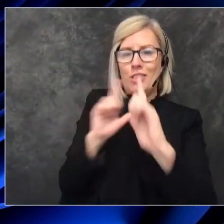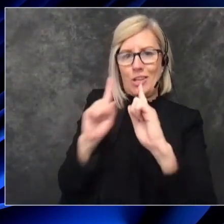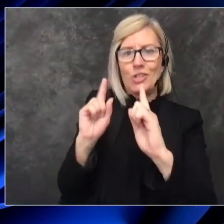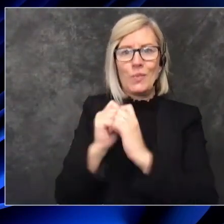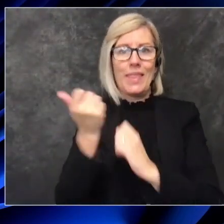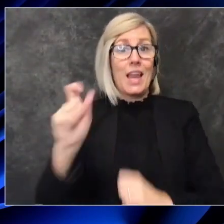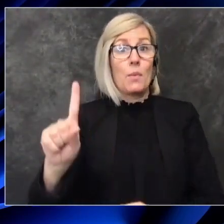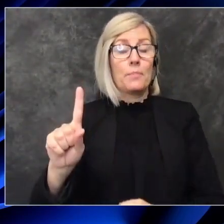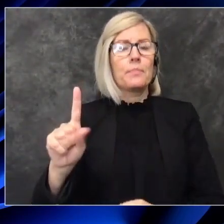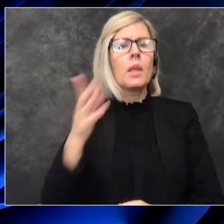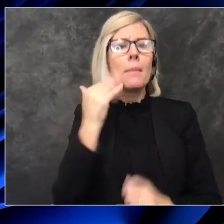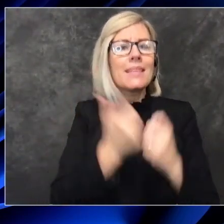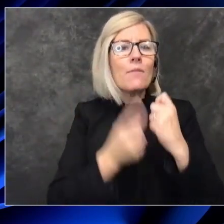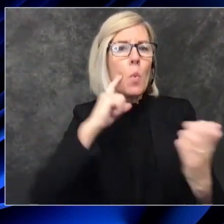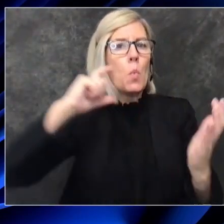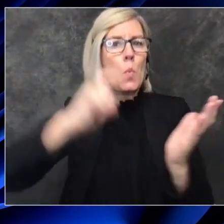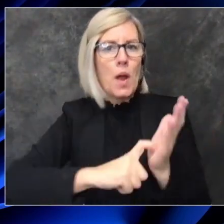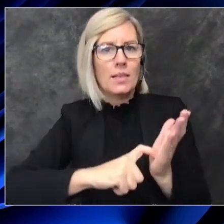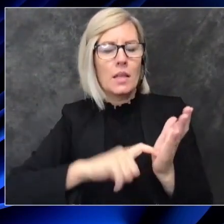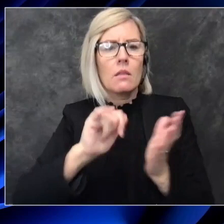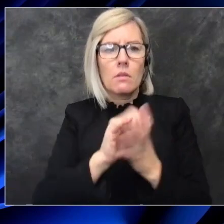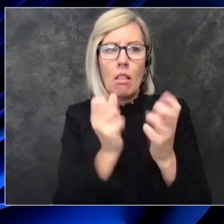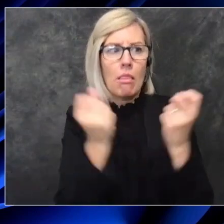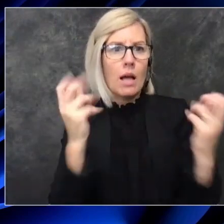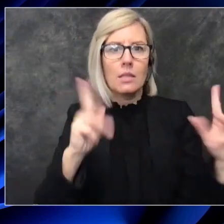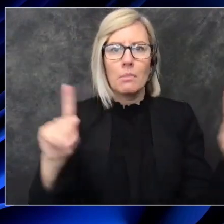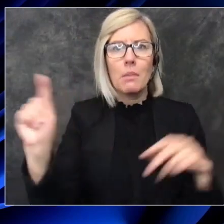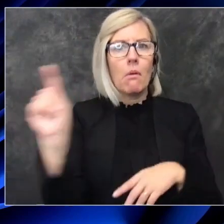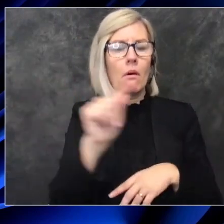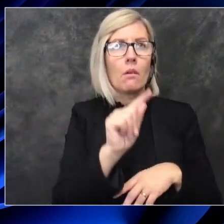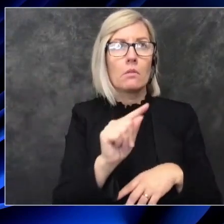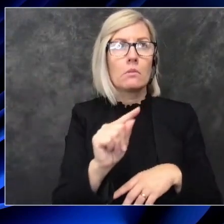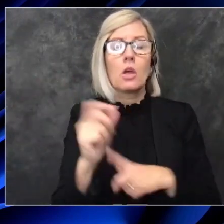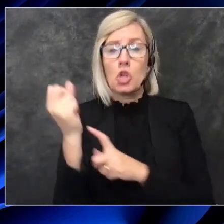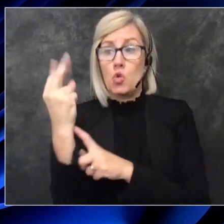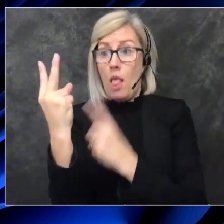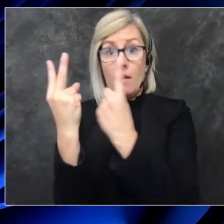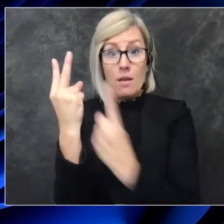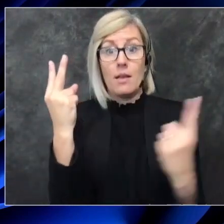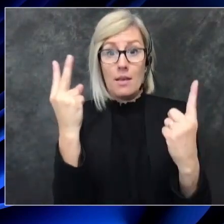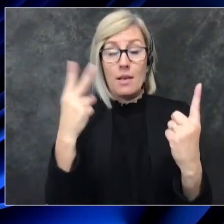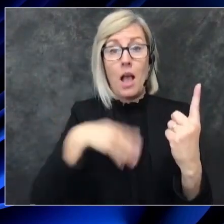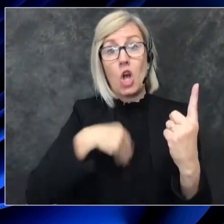that there's lots of people out there. One in 12 of the Caucasian male population has color blindness,